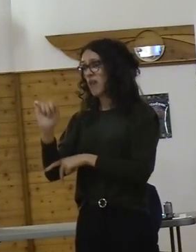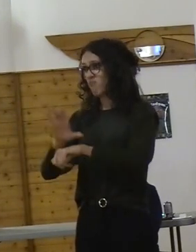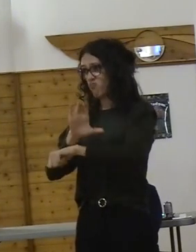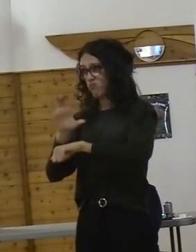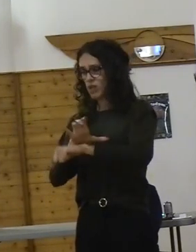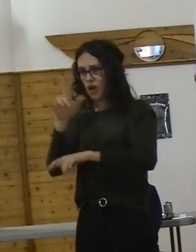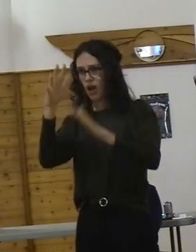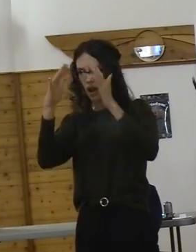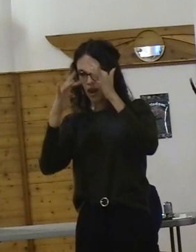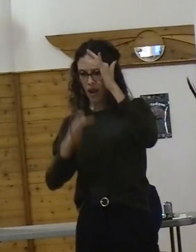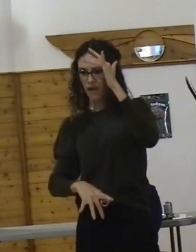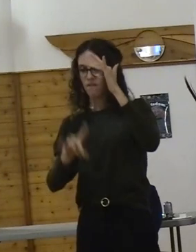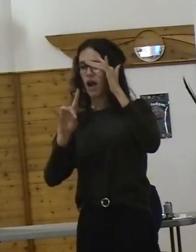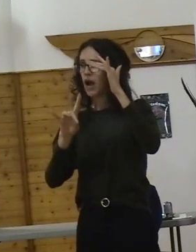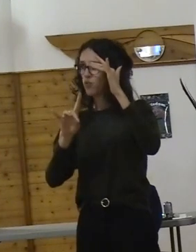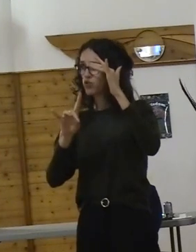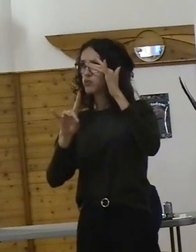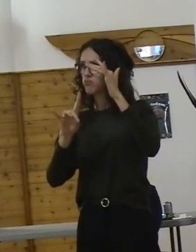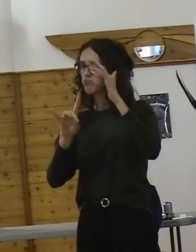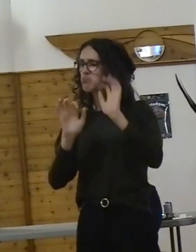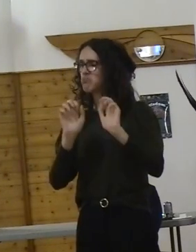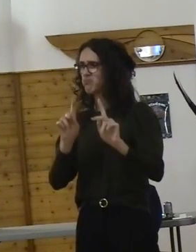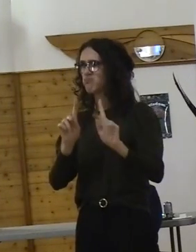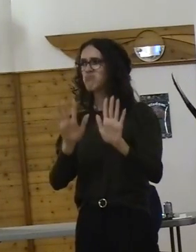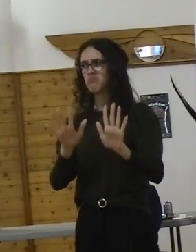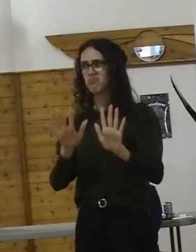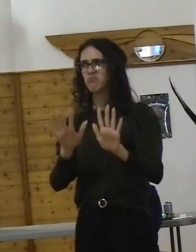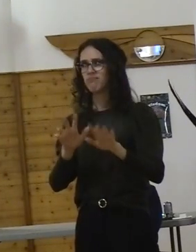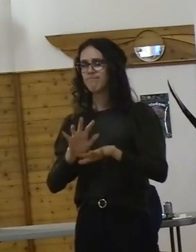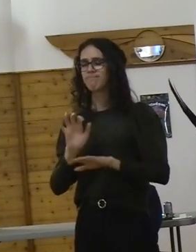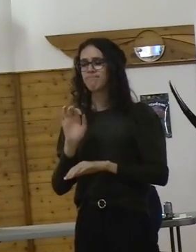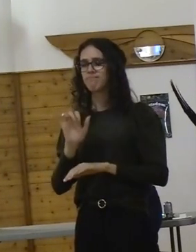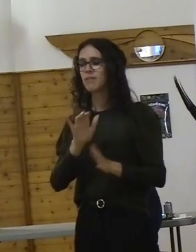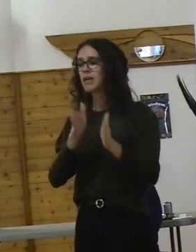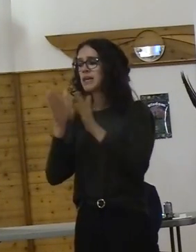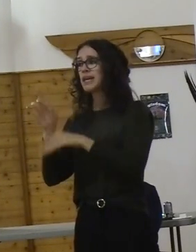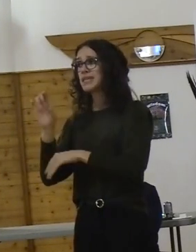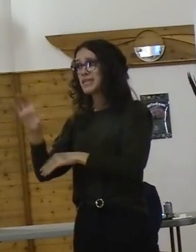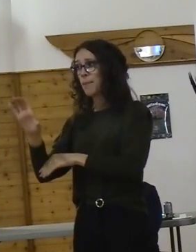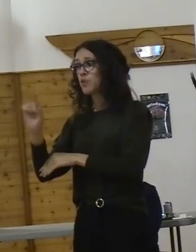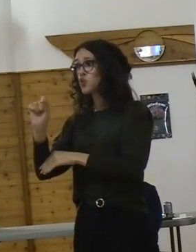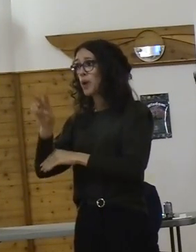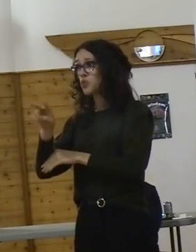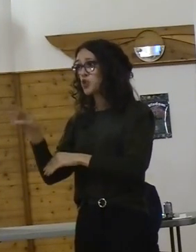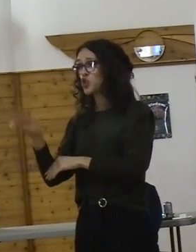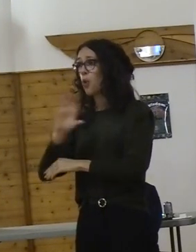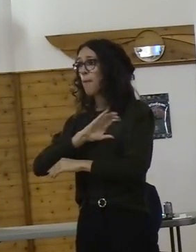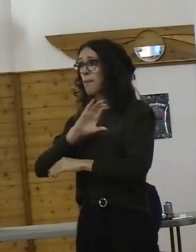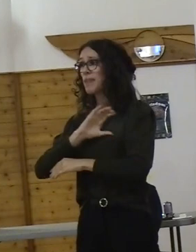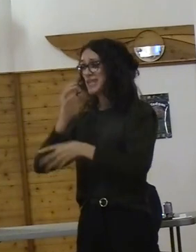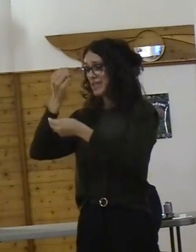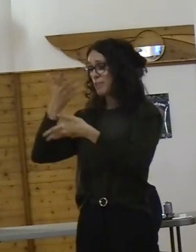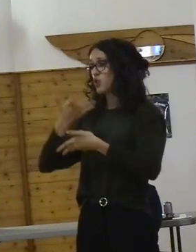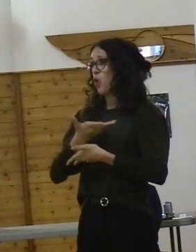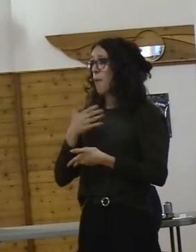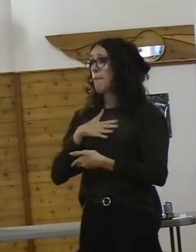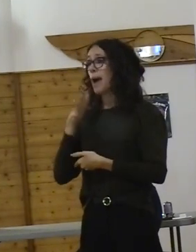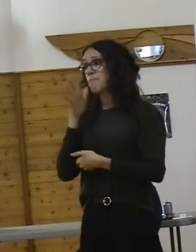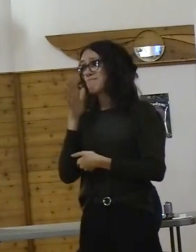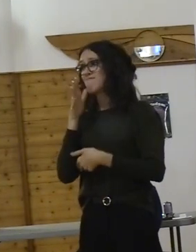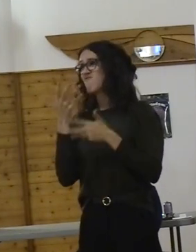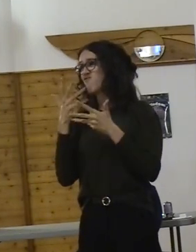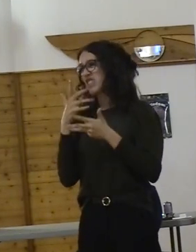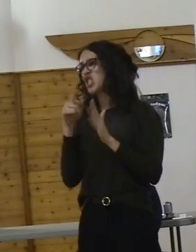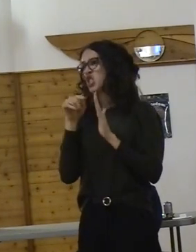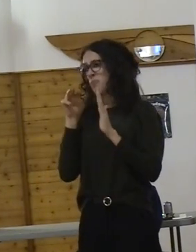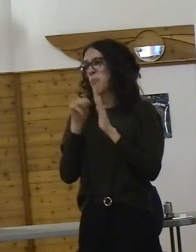By December 1, 2022, Winnipeg Police Unit tell me my mother had fallen victim to a homicide as well as three other women.